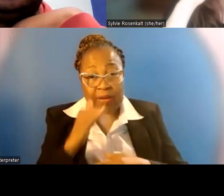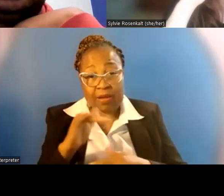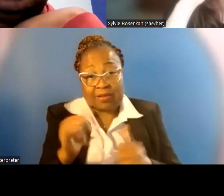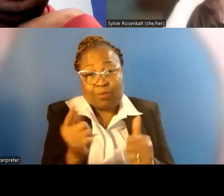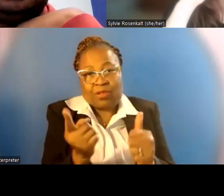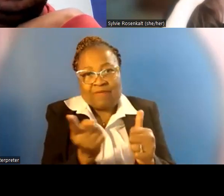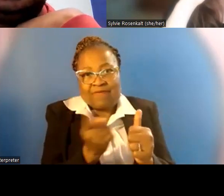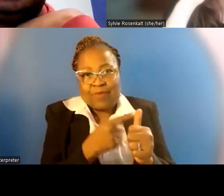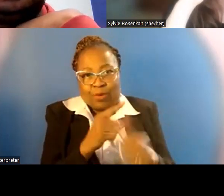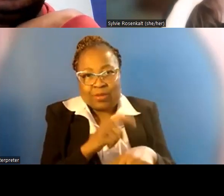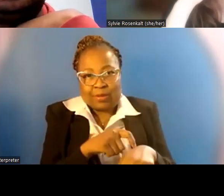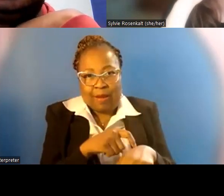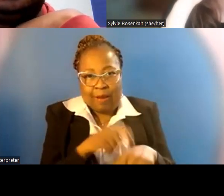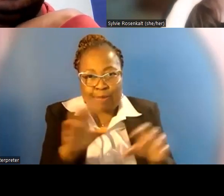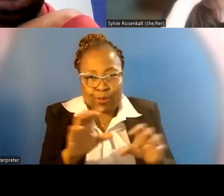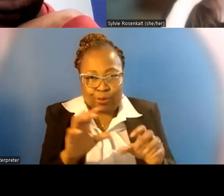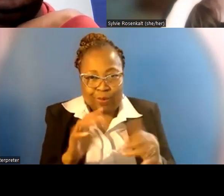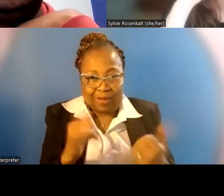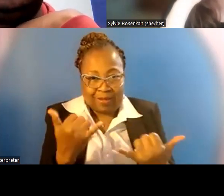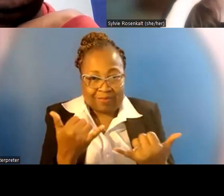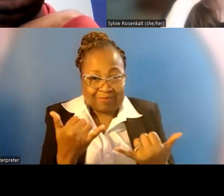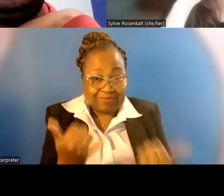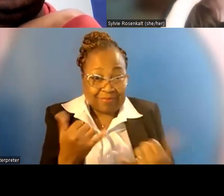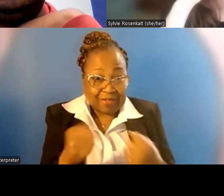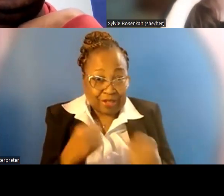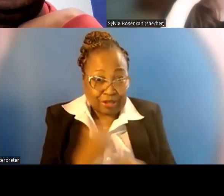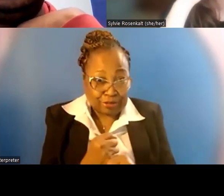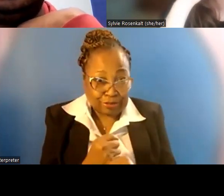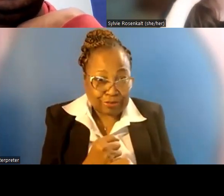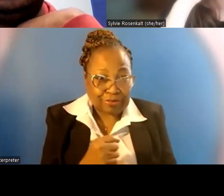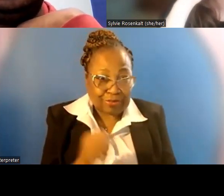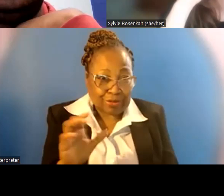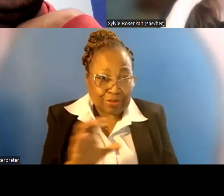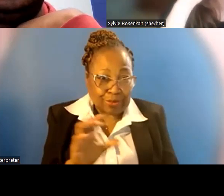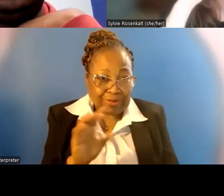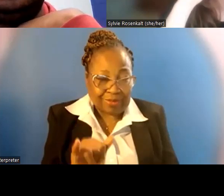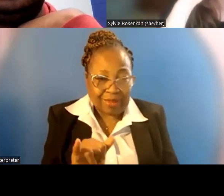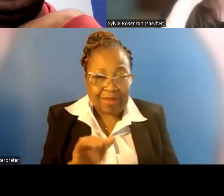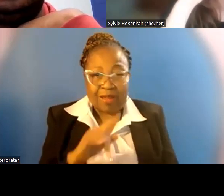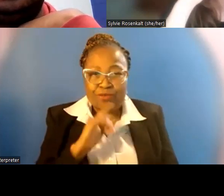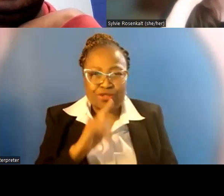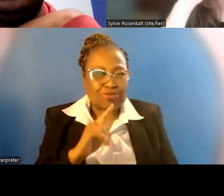doing that this year. It was a pretty informal dialogue.